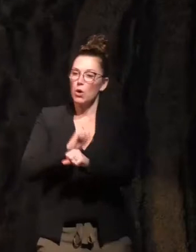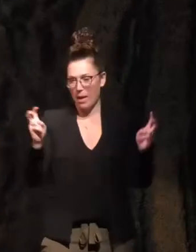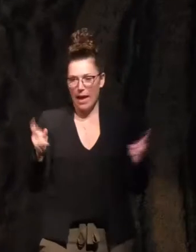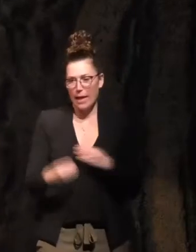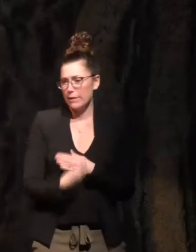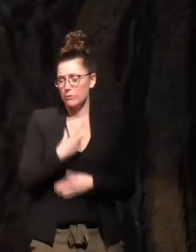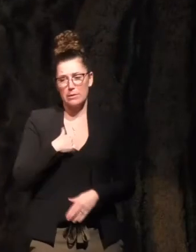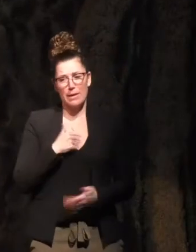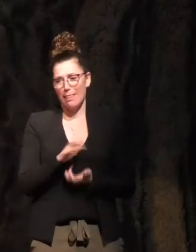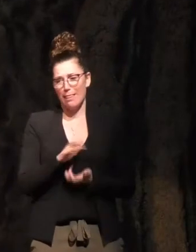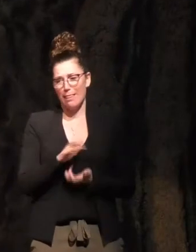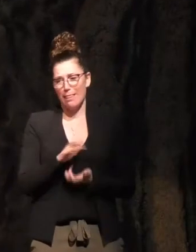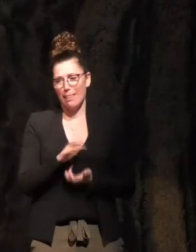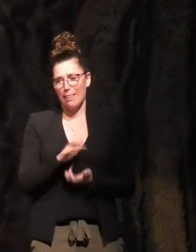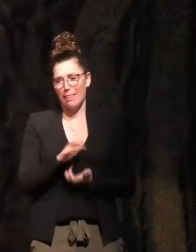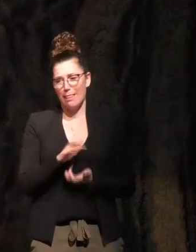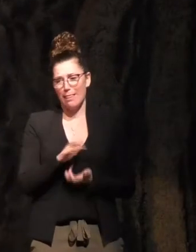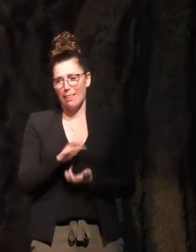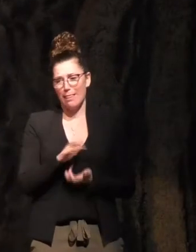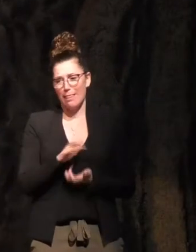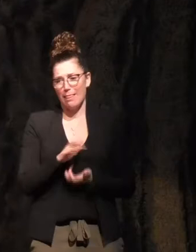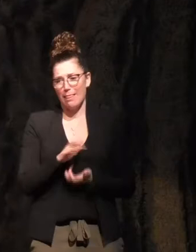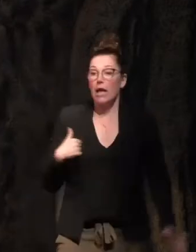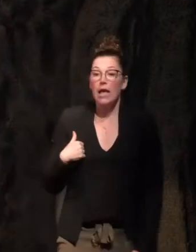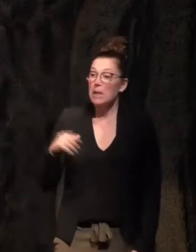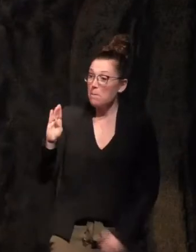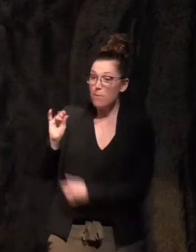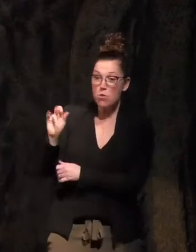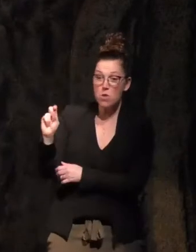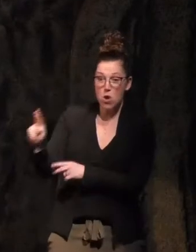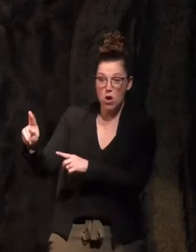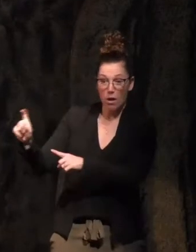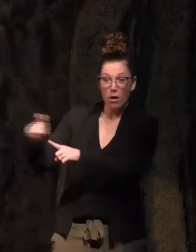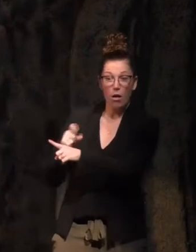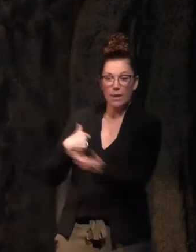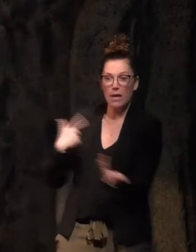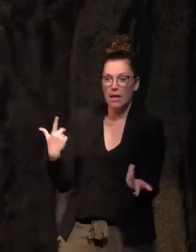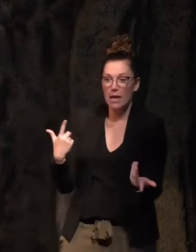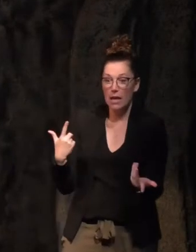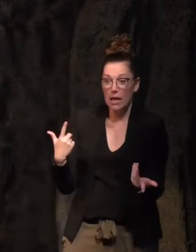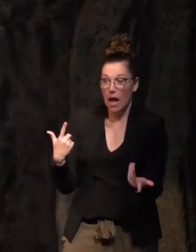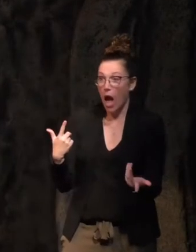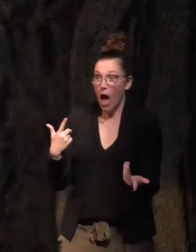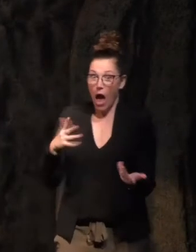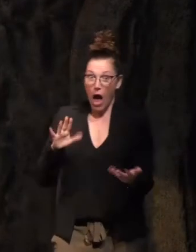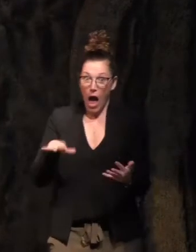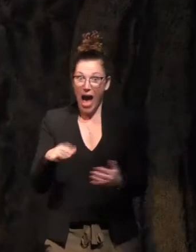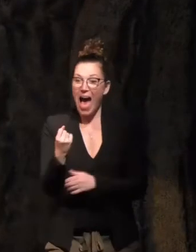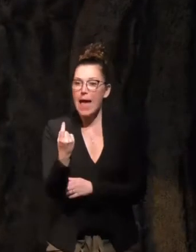And I'm sorry but in part, that's because I got the call from Boomer asking me to do this keynote exactly 11 days ago.